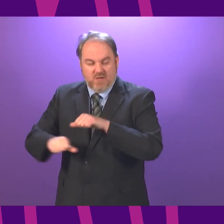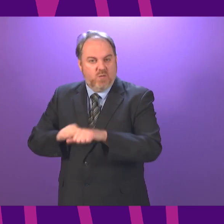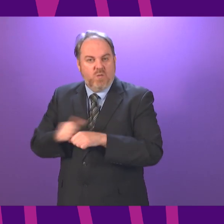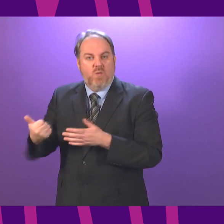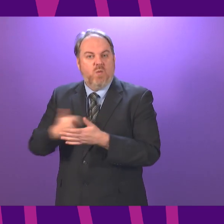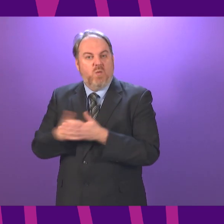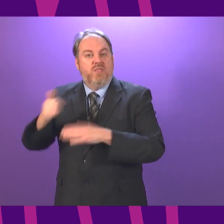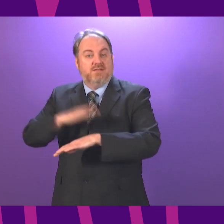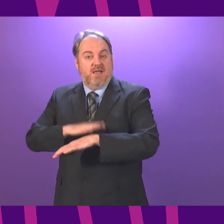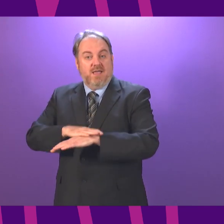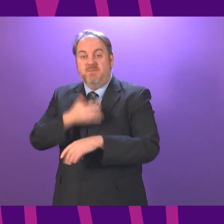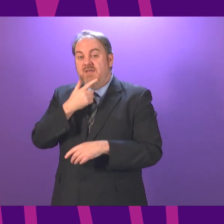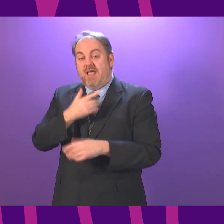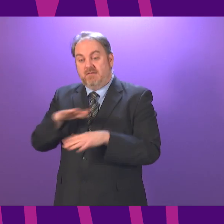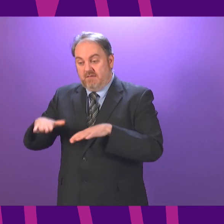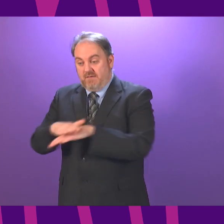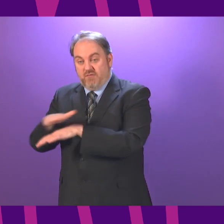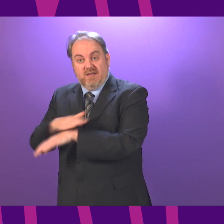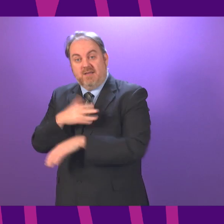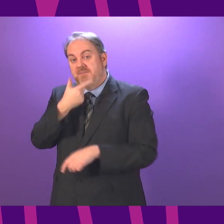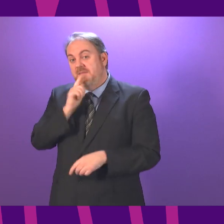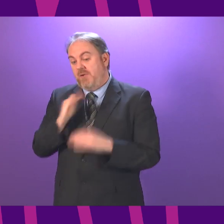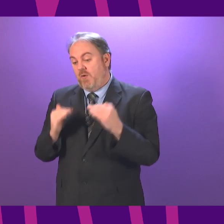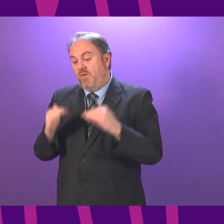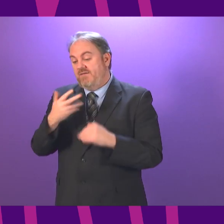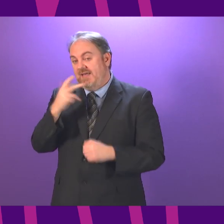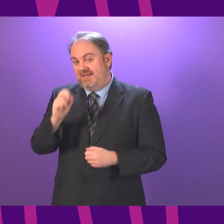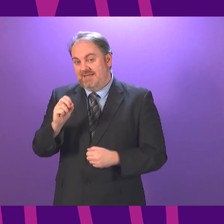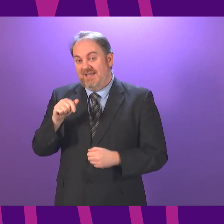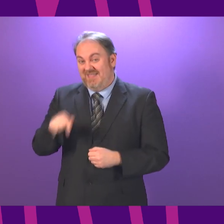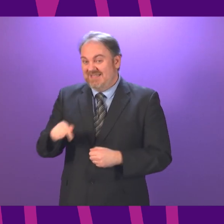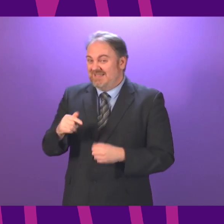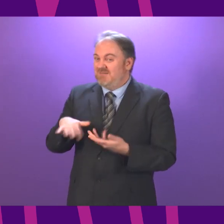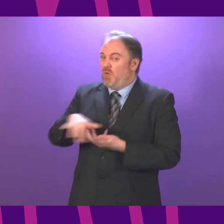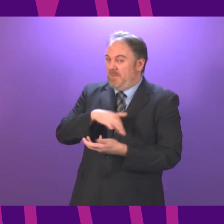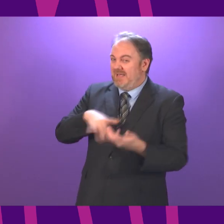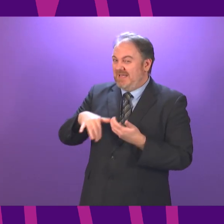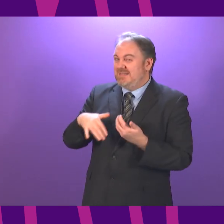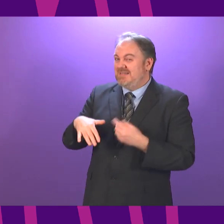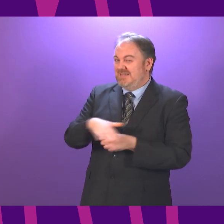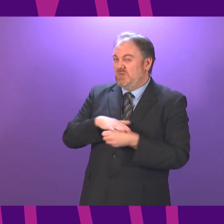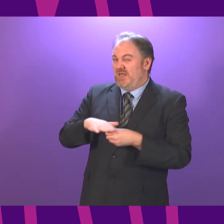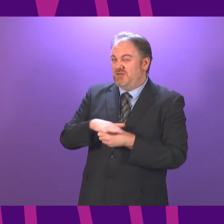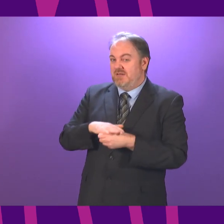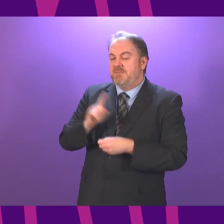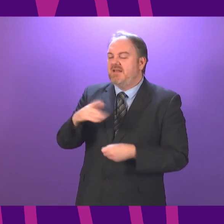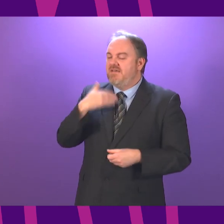Those are the facts in a complex situation, and I will continue on a daily basis to focus on the